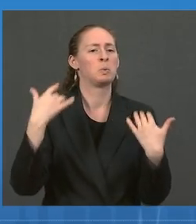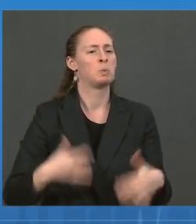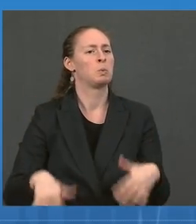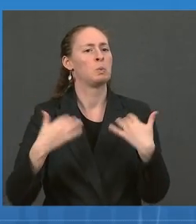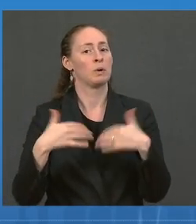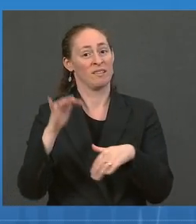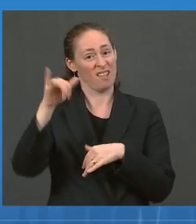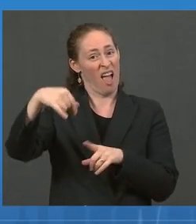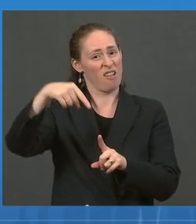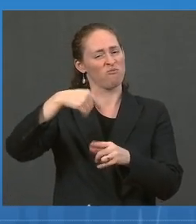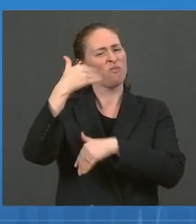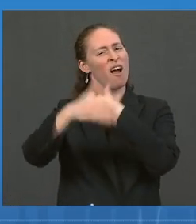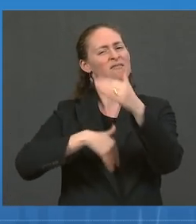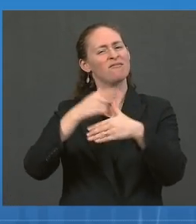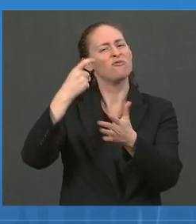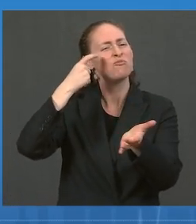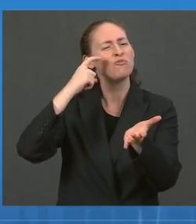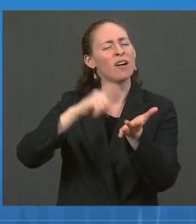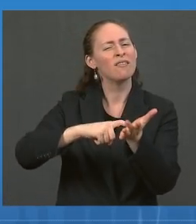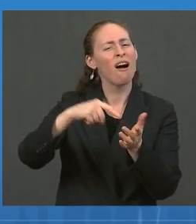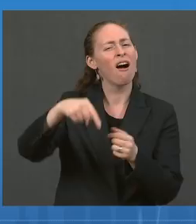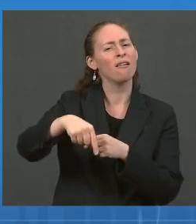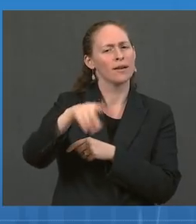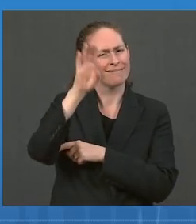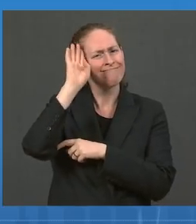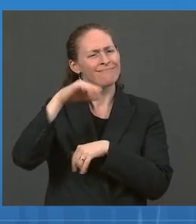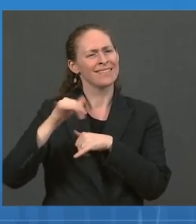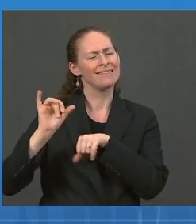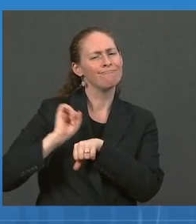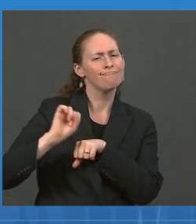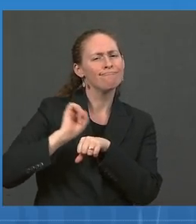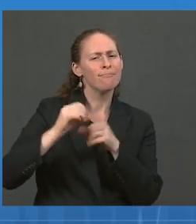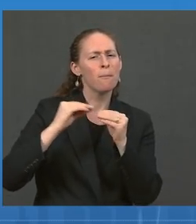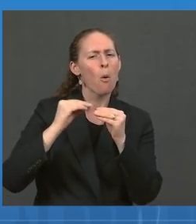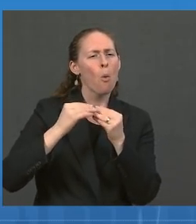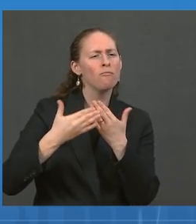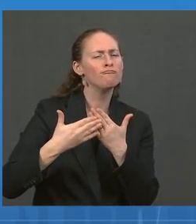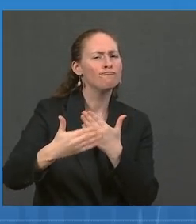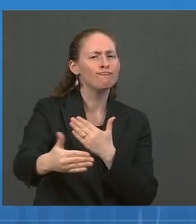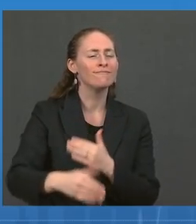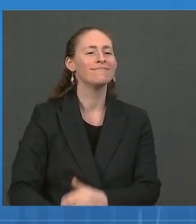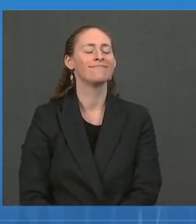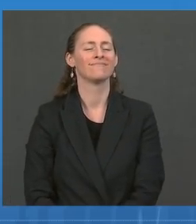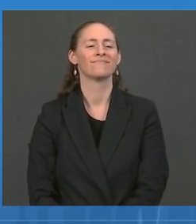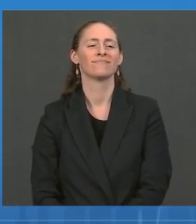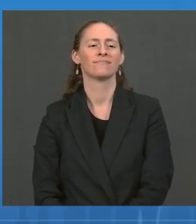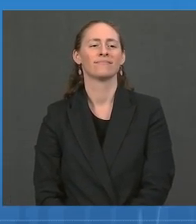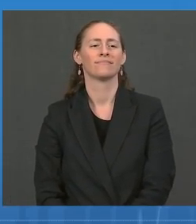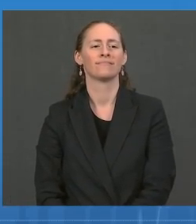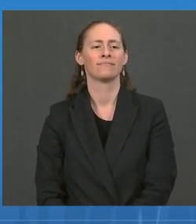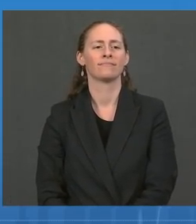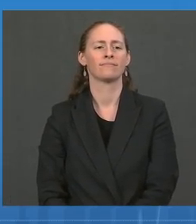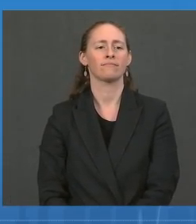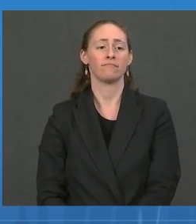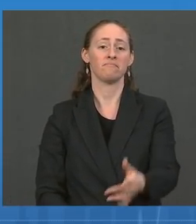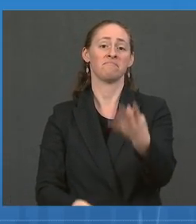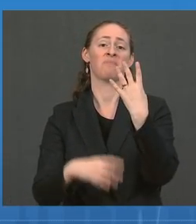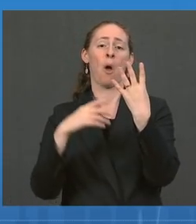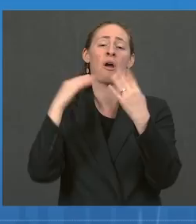But we know there is work still to be done. It remains the case that somewhere around one in four adults across communities remain unvaccinated,